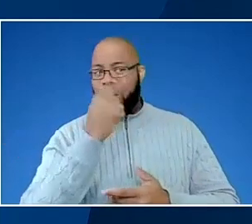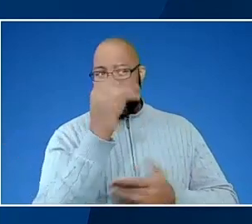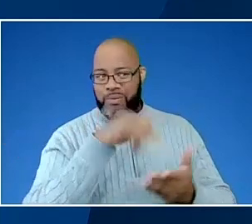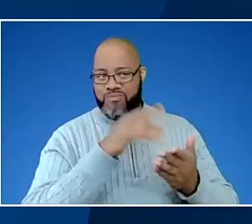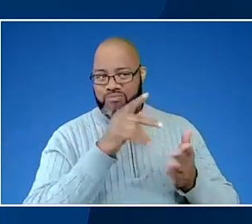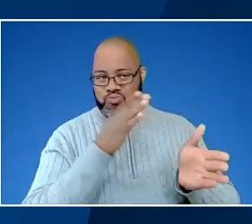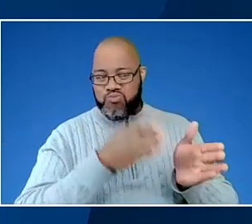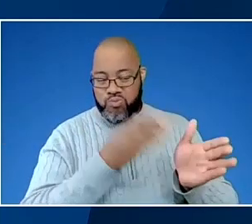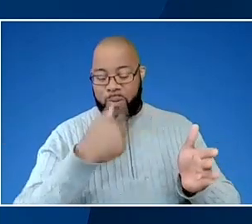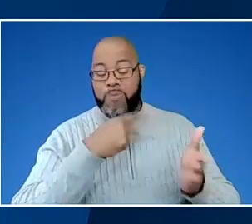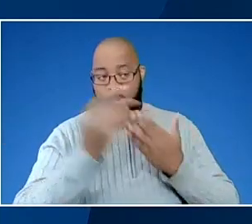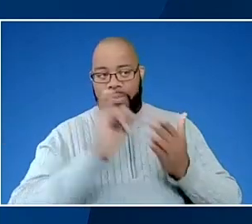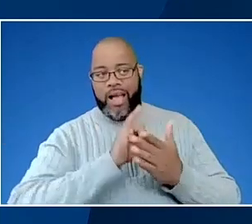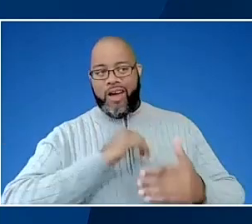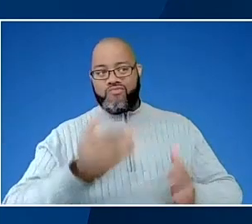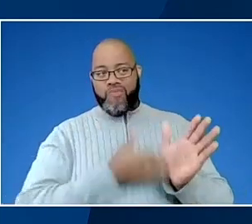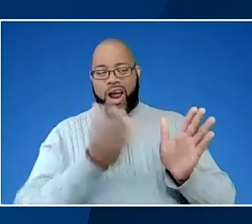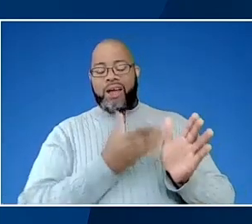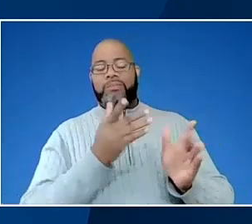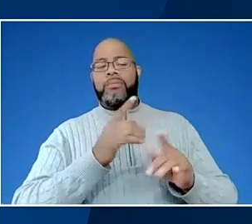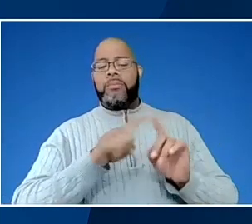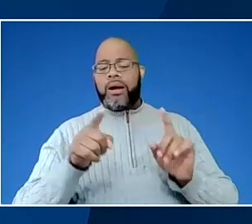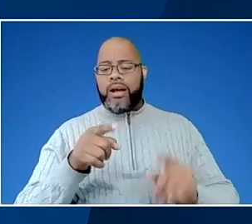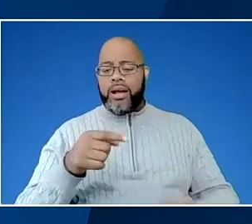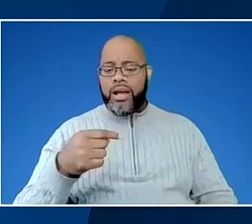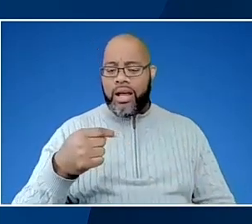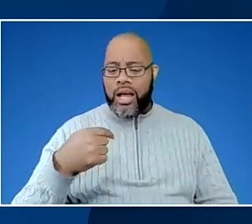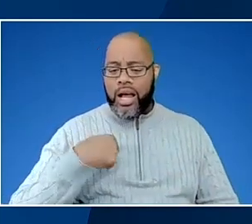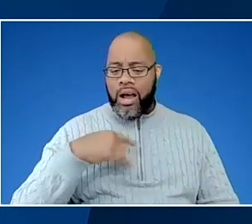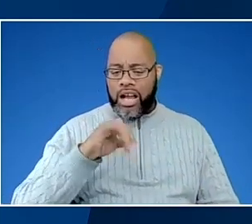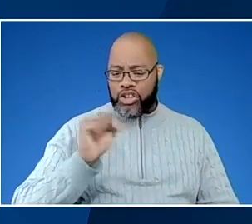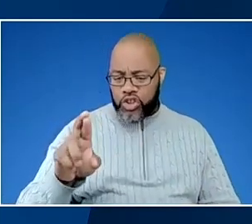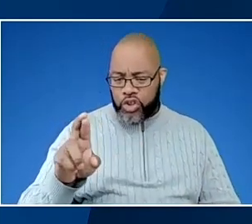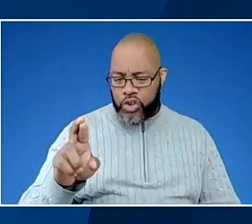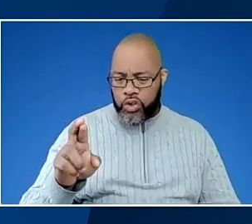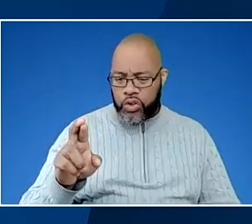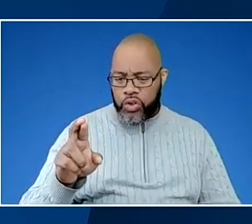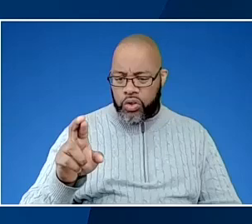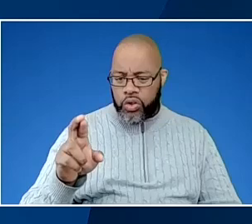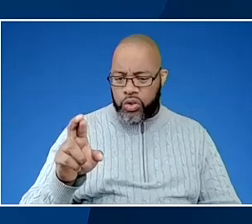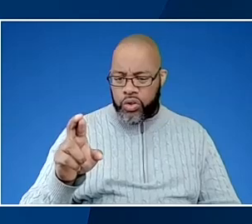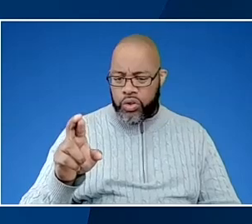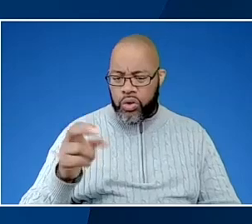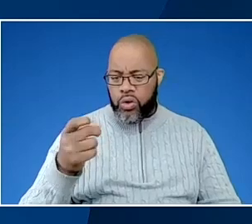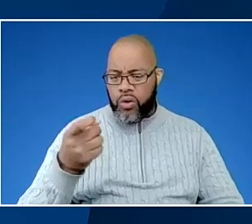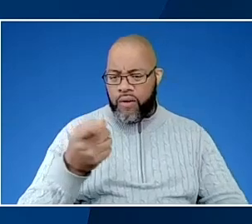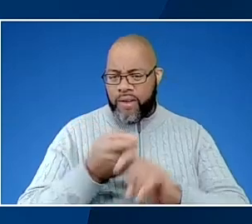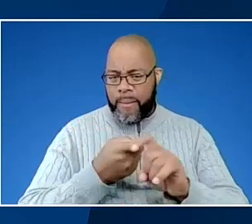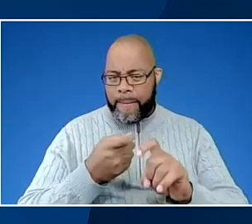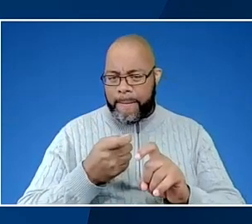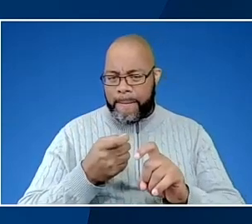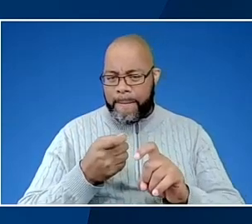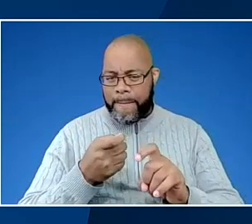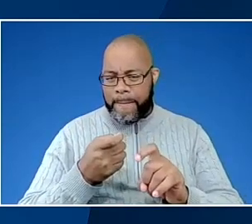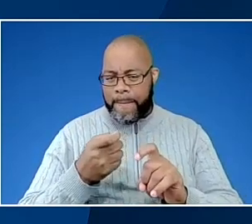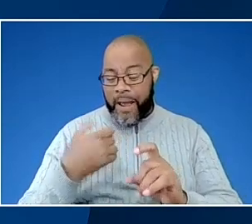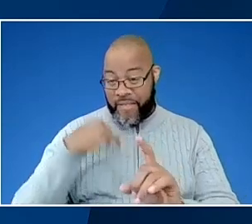Was an ICER or like from there- having that- wasn't that something that you could